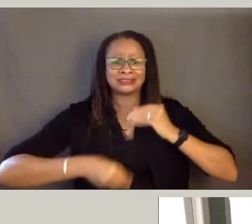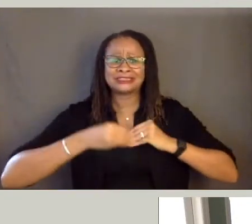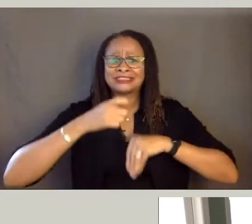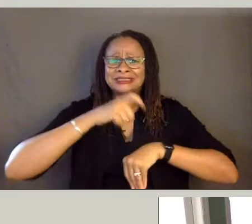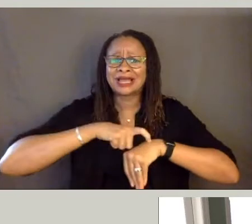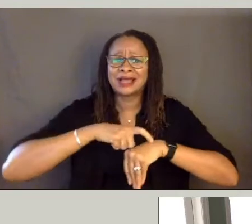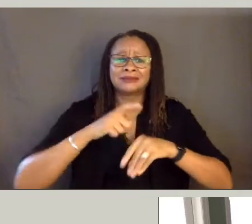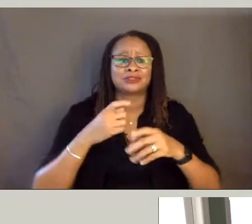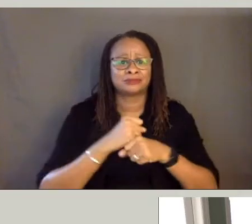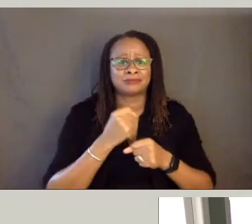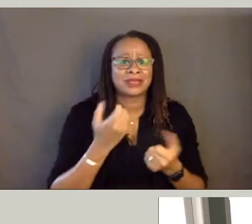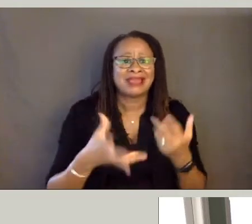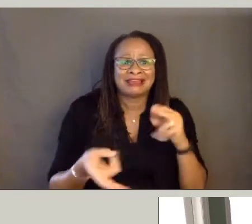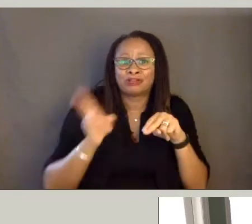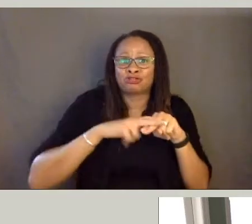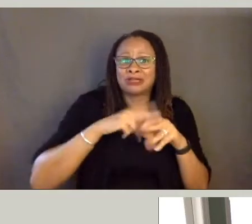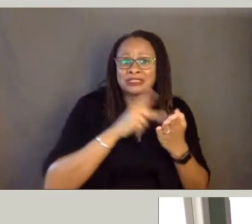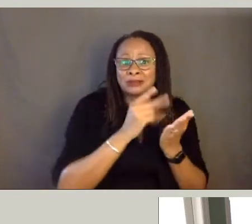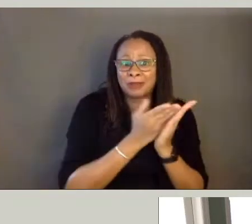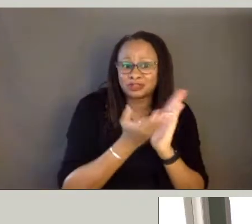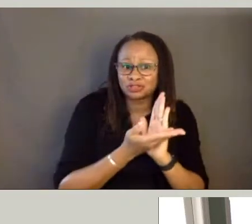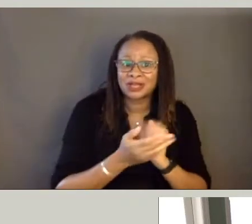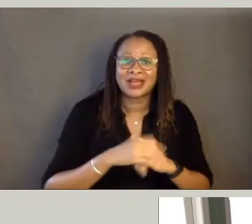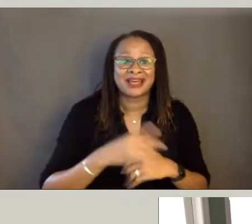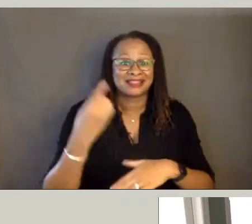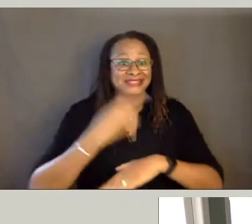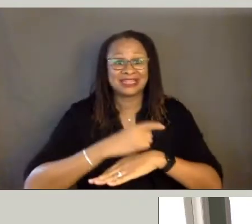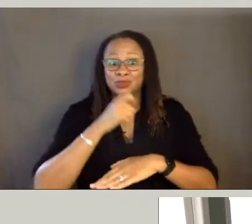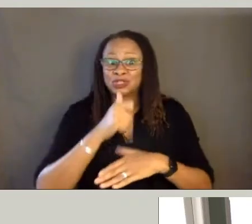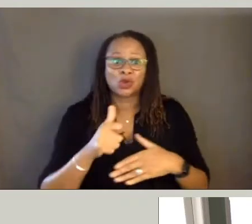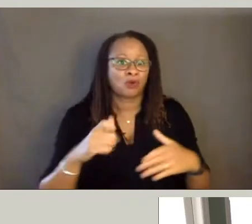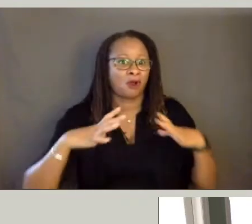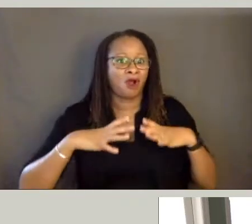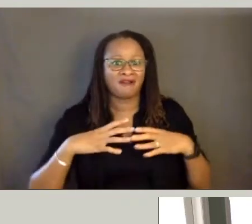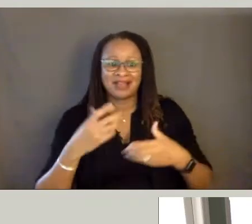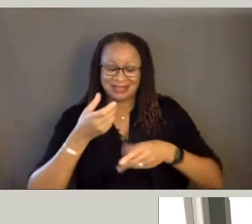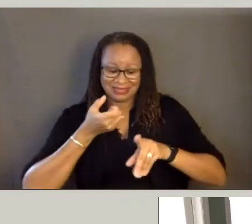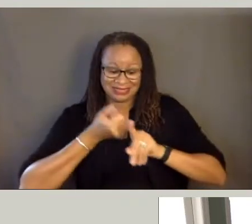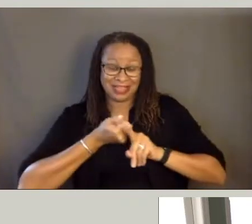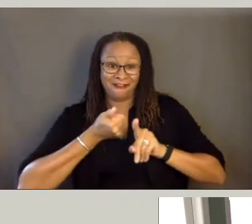to raise our budgets, the days we don't take off, the self-care we push aside?